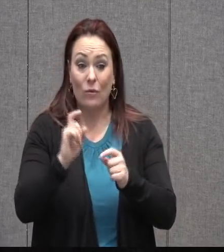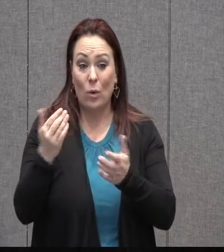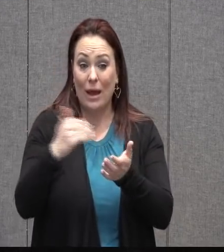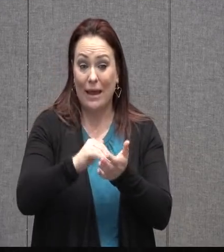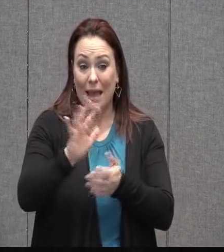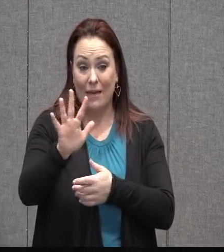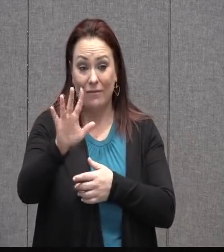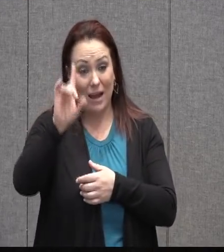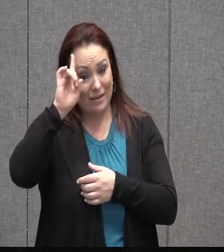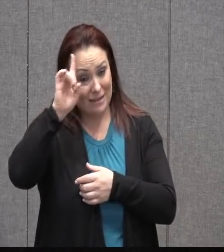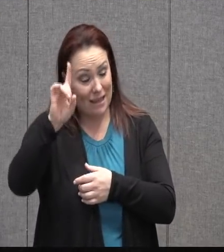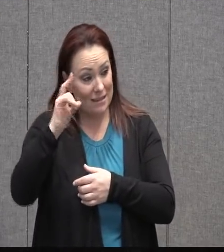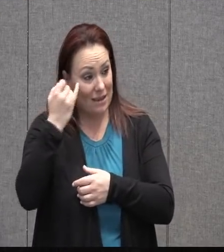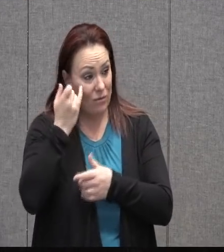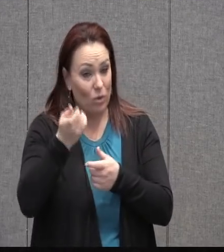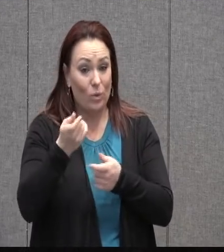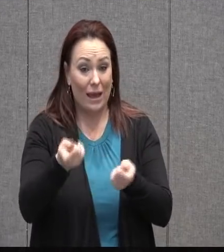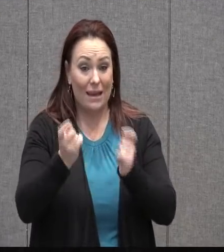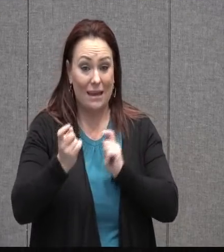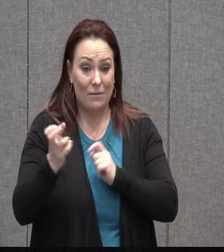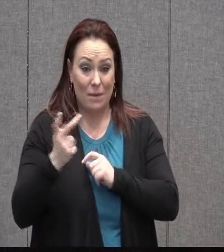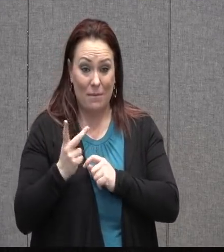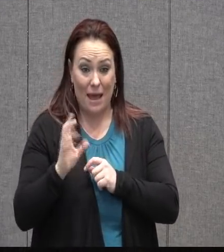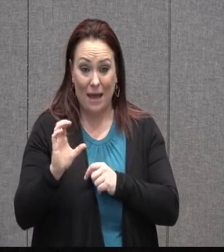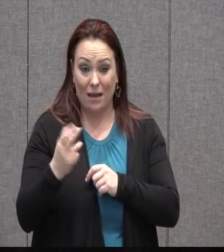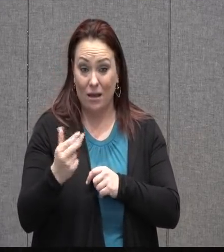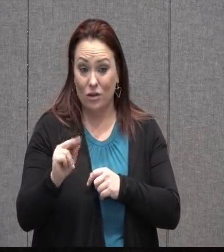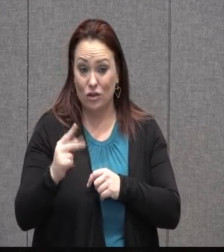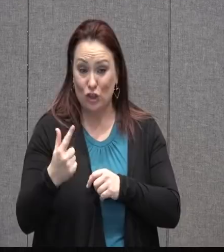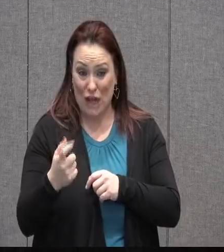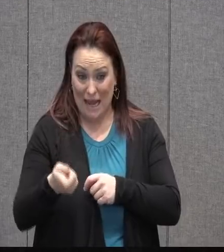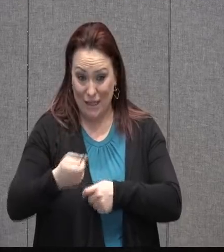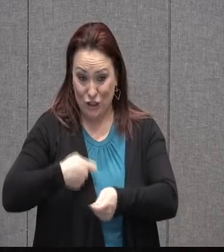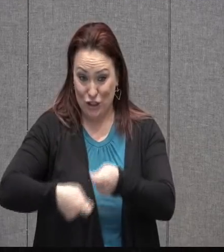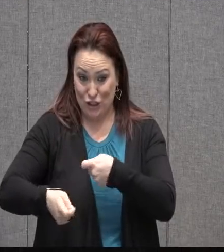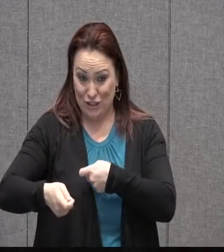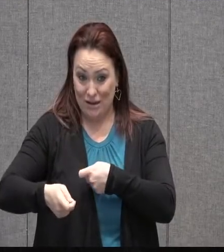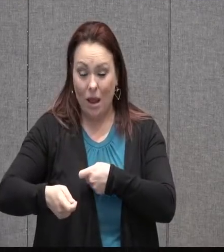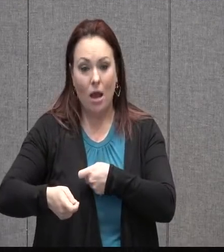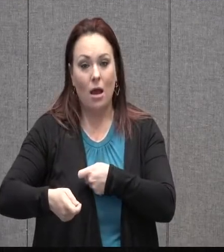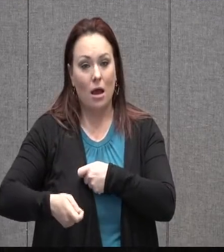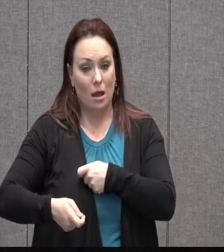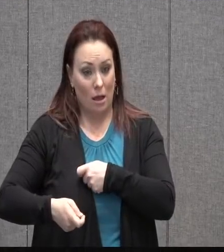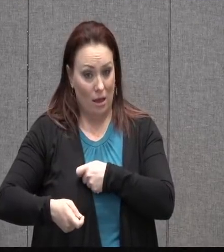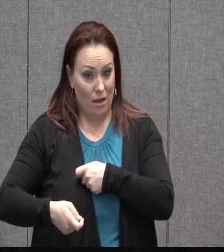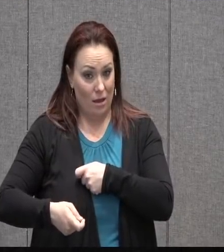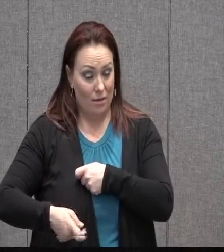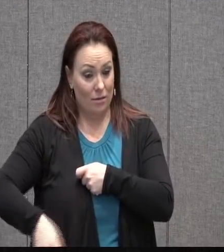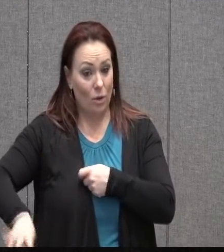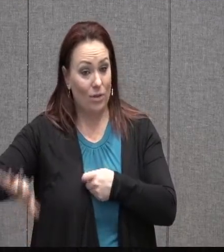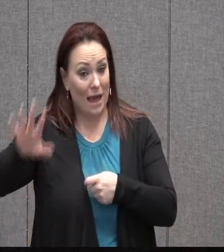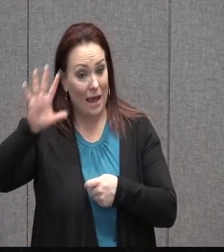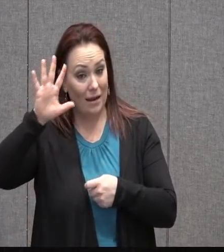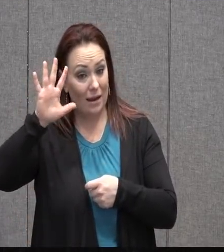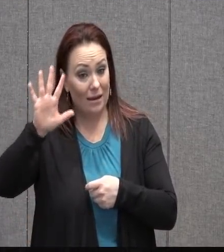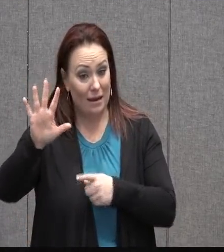if you have change for me? - Now a nickel was worth five and the beans are two.